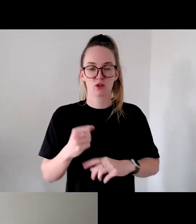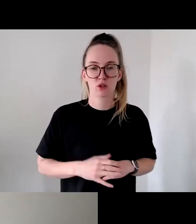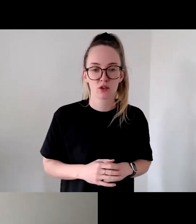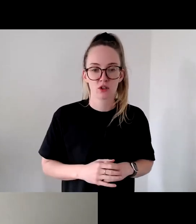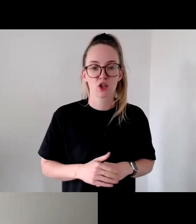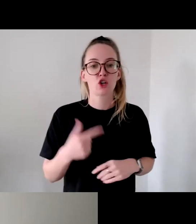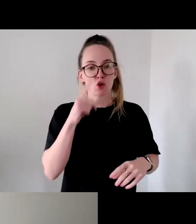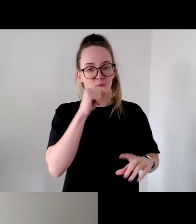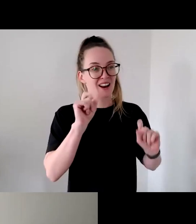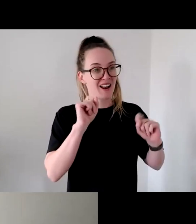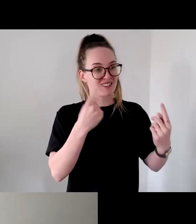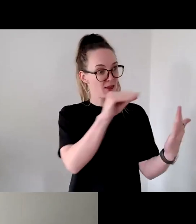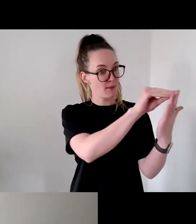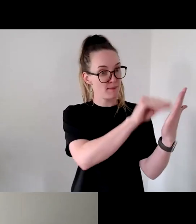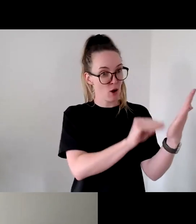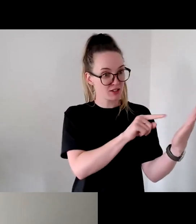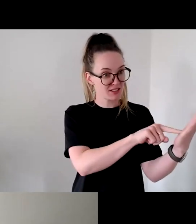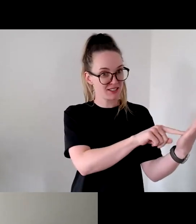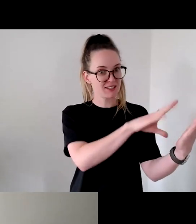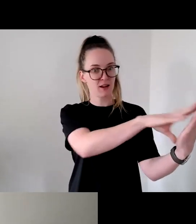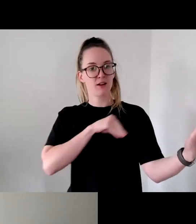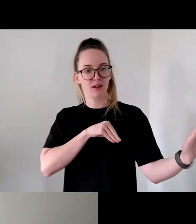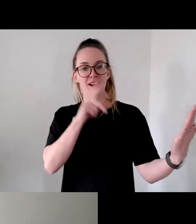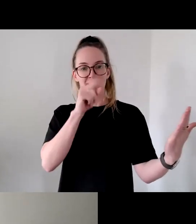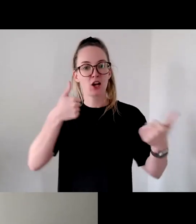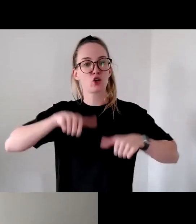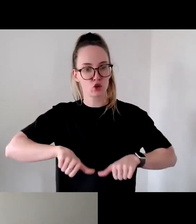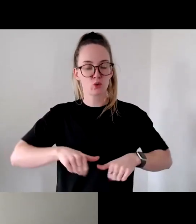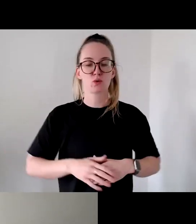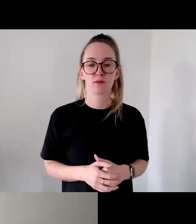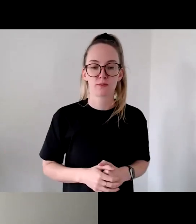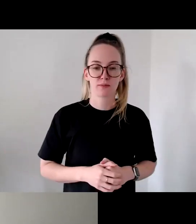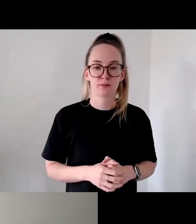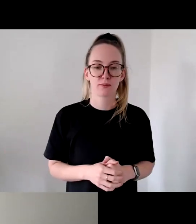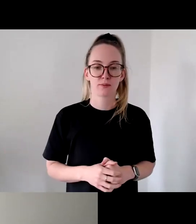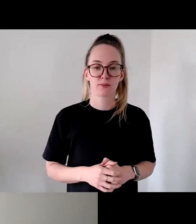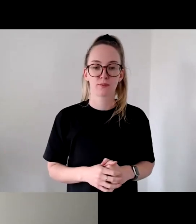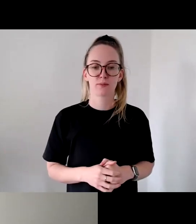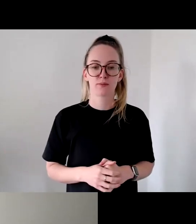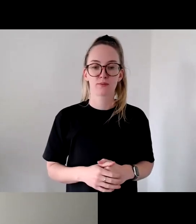and practices can be put into practice. As an example, if someone is a small business